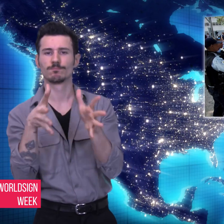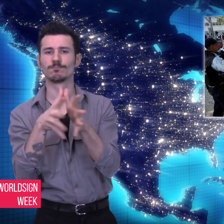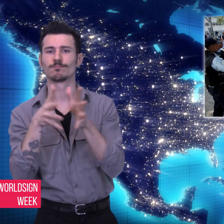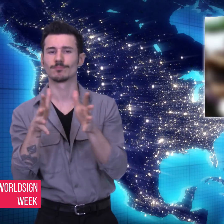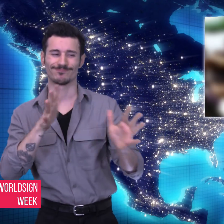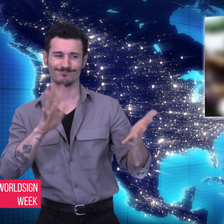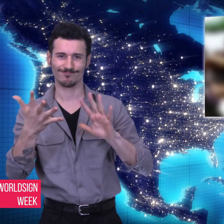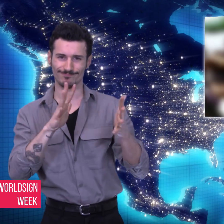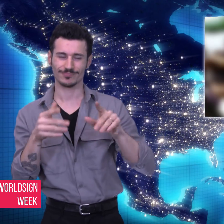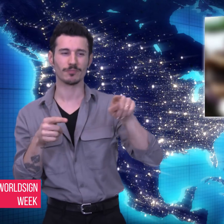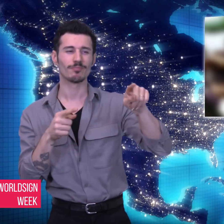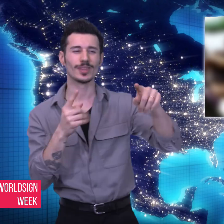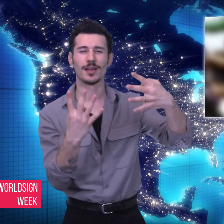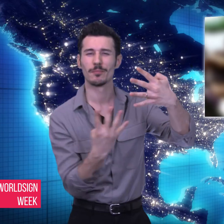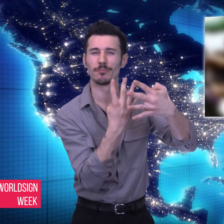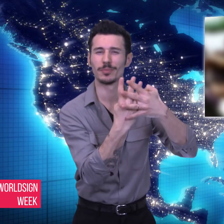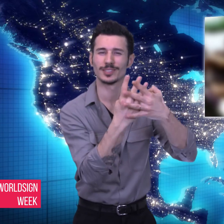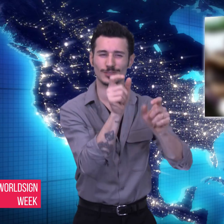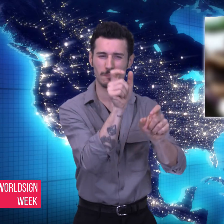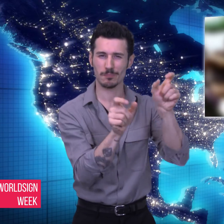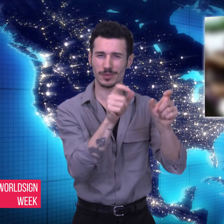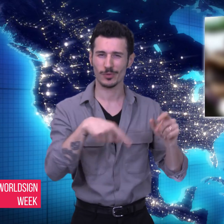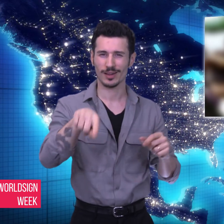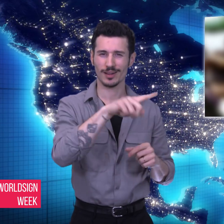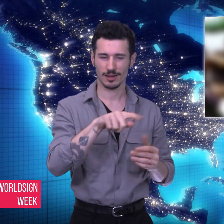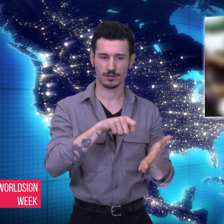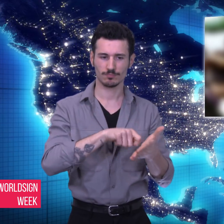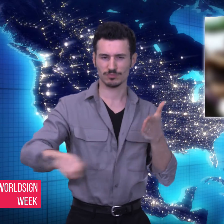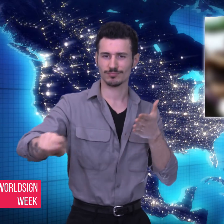tried to kidnap two guards.